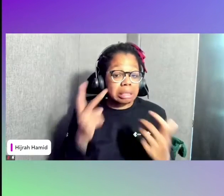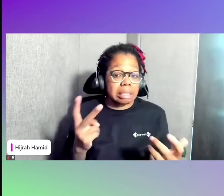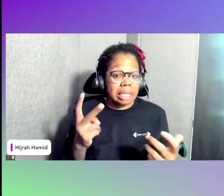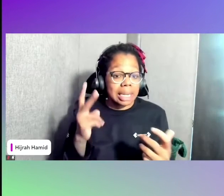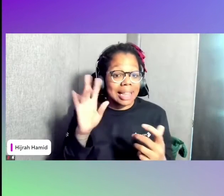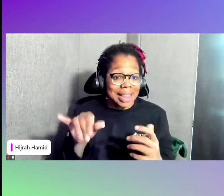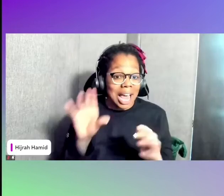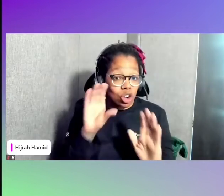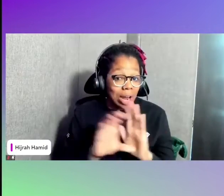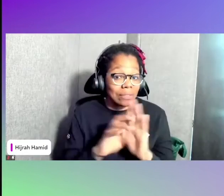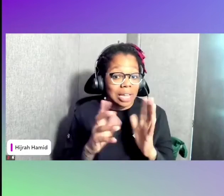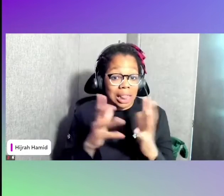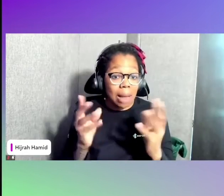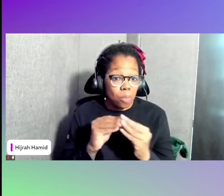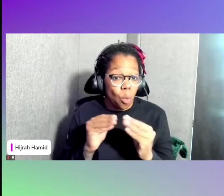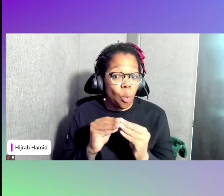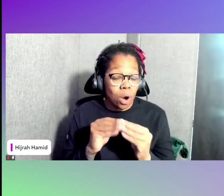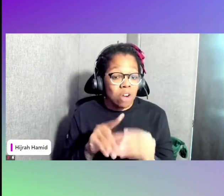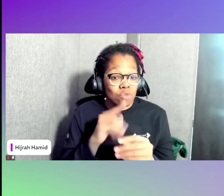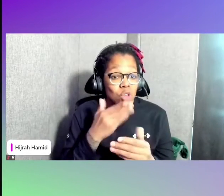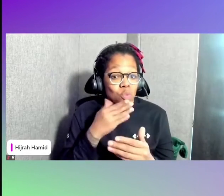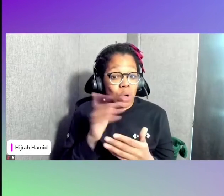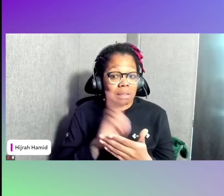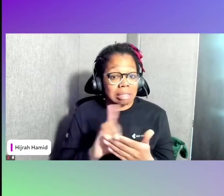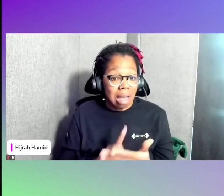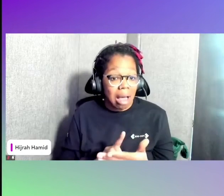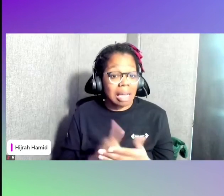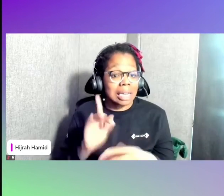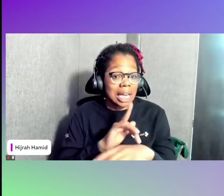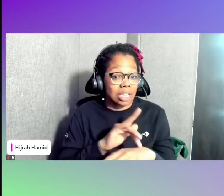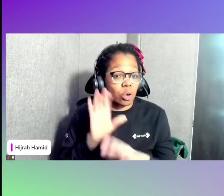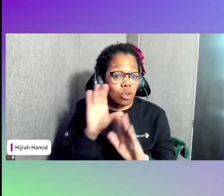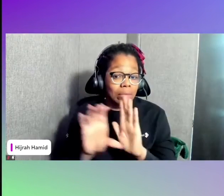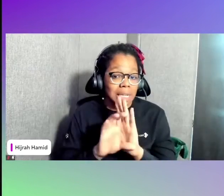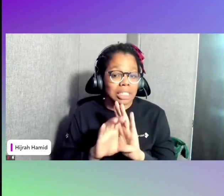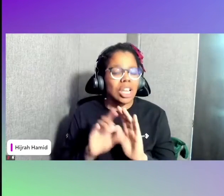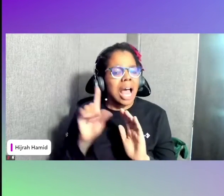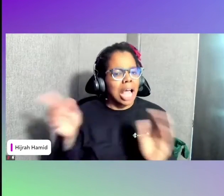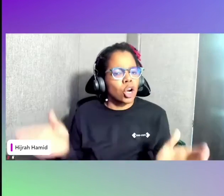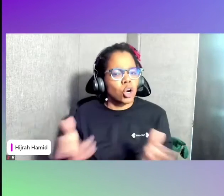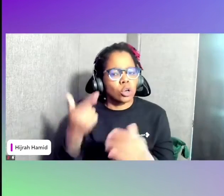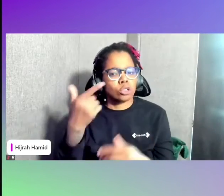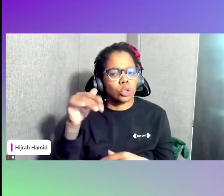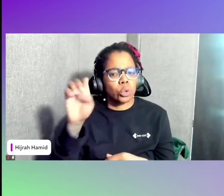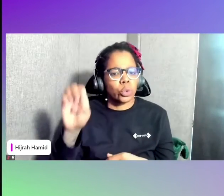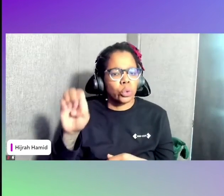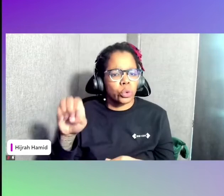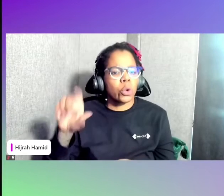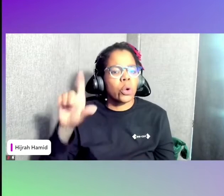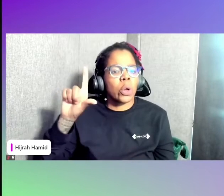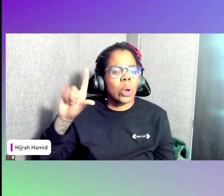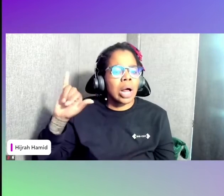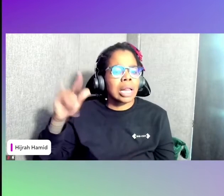of projected pandemic rates with protective measures in place. If you'd like to see use that graphic in much more